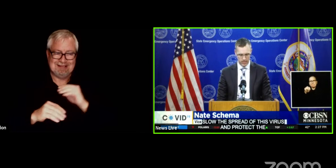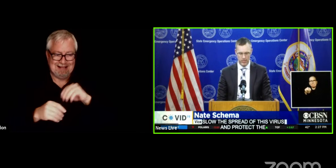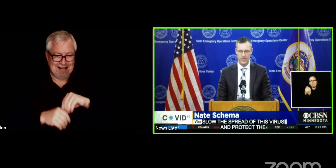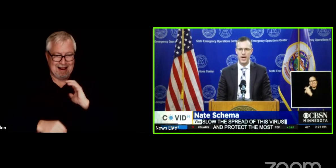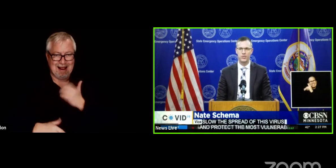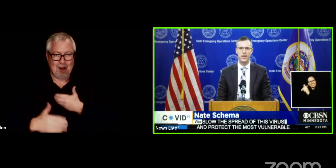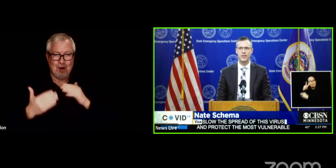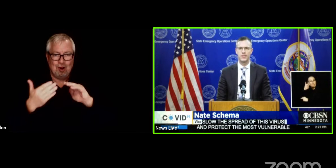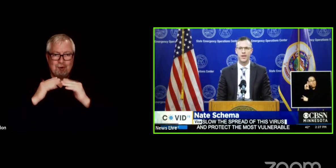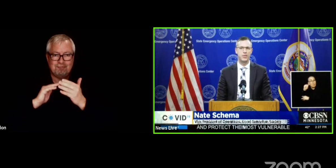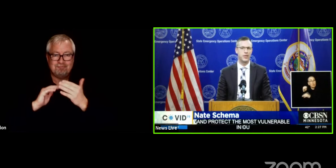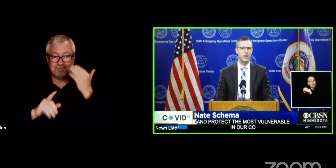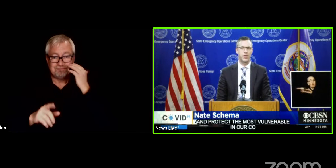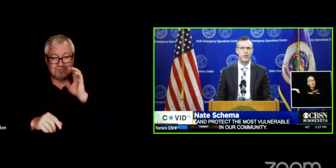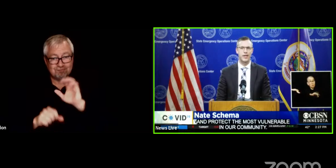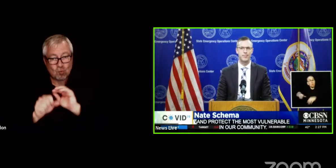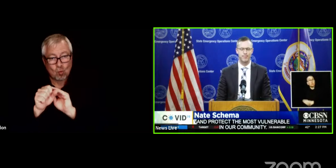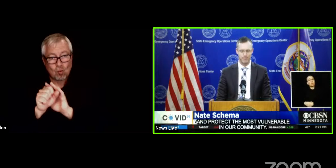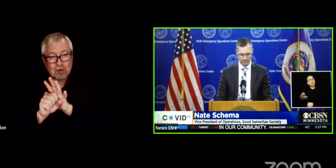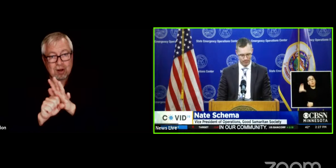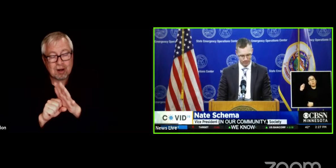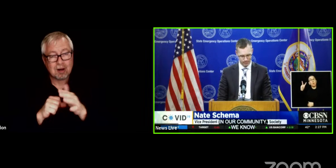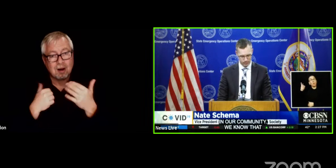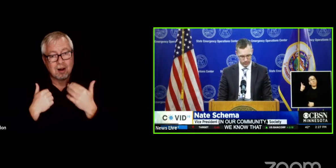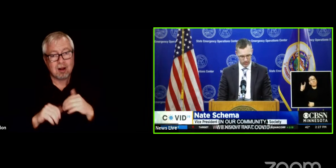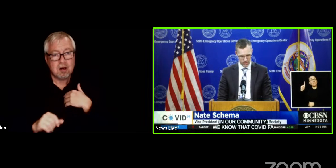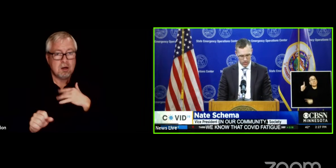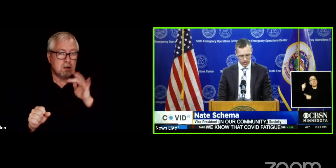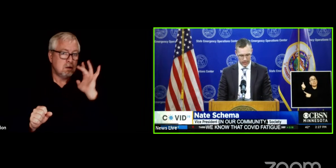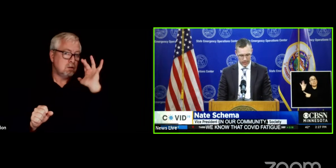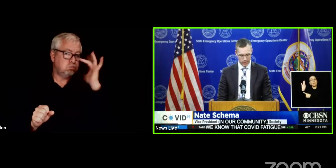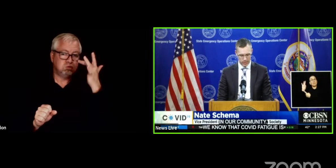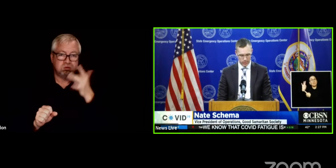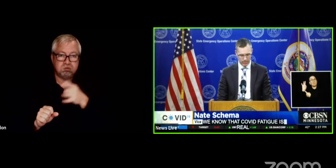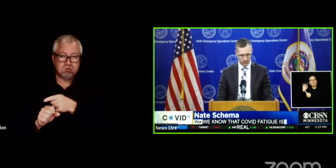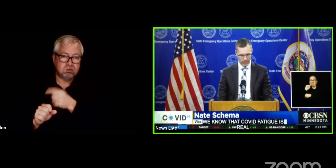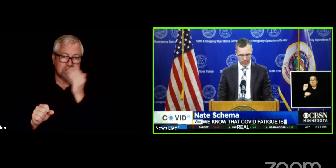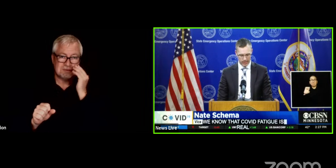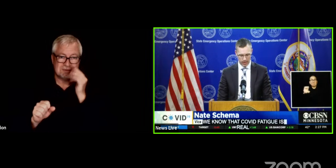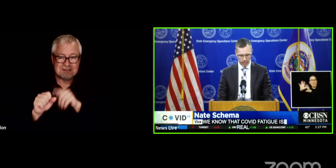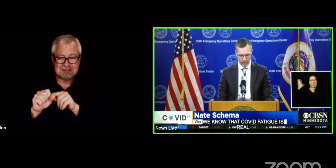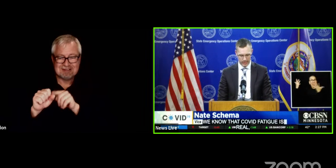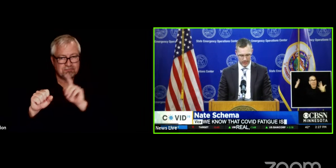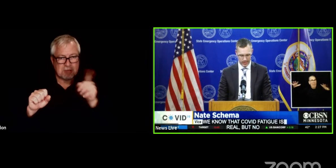BUT NOW IS NOT THE TIME TO LET OUR GUARD DOWN. WE CONTINUE TO DO EVERYTHING WE CAN TO HELP OUR RESIDENTS STAY